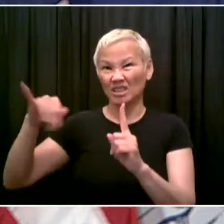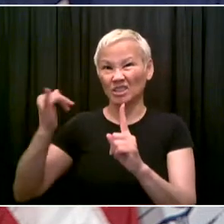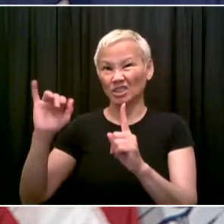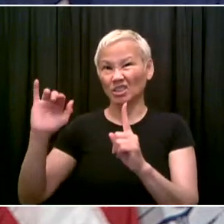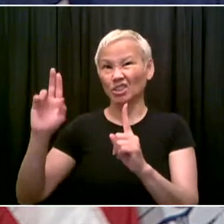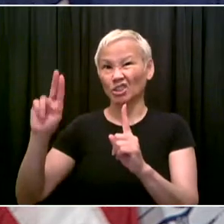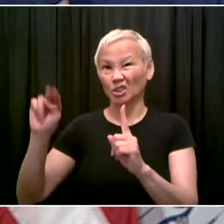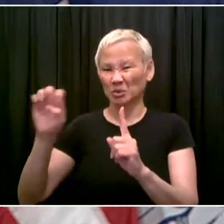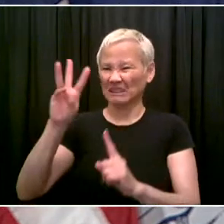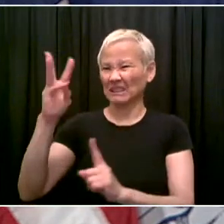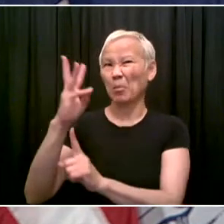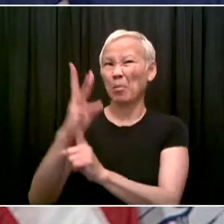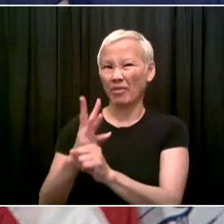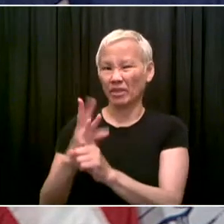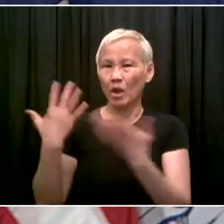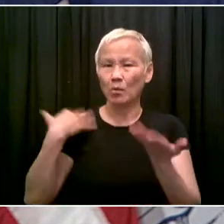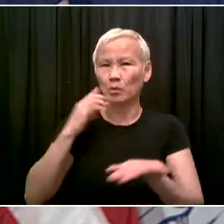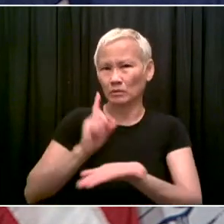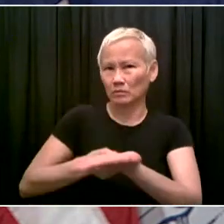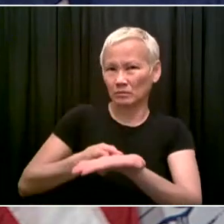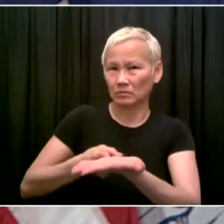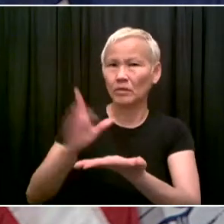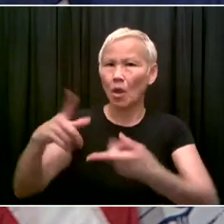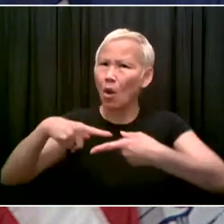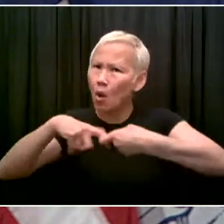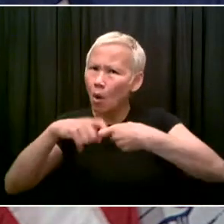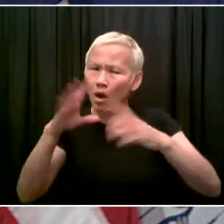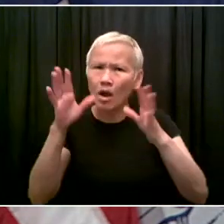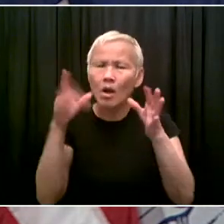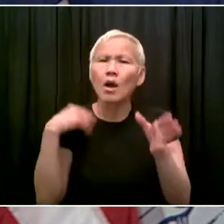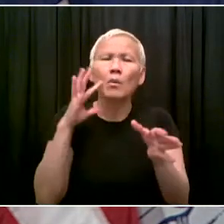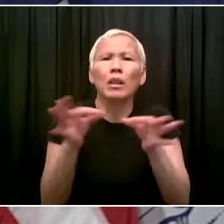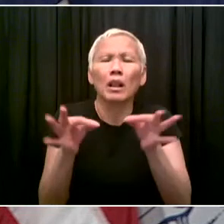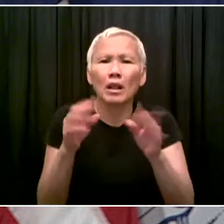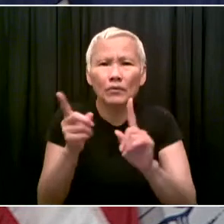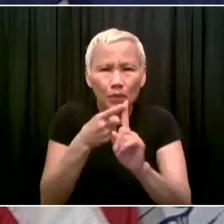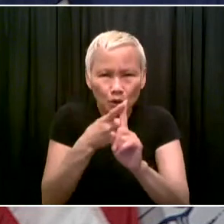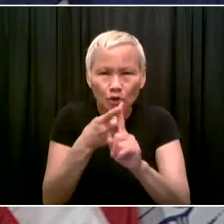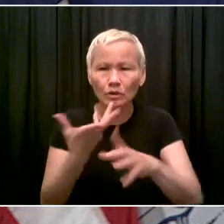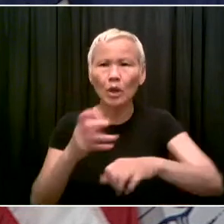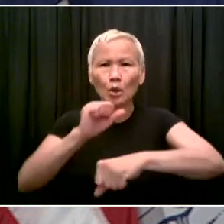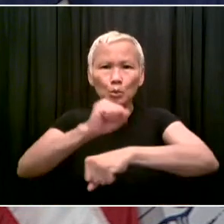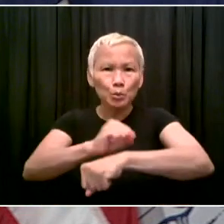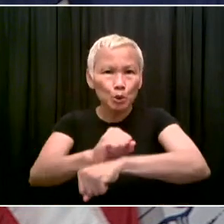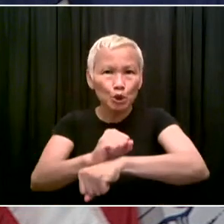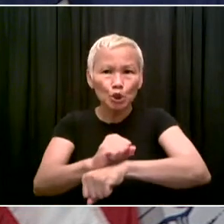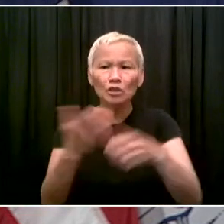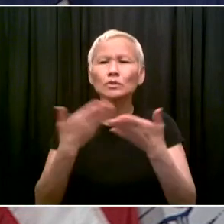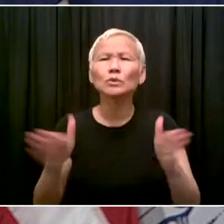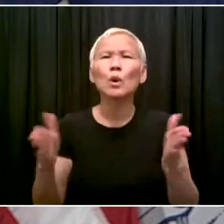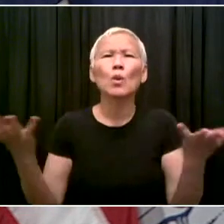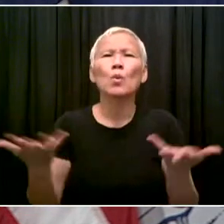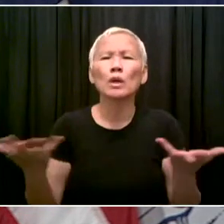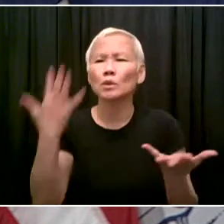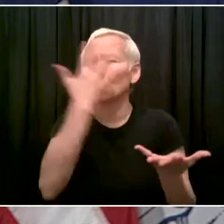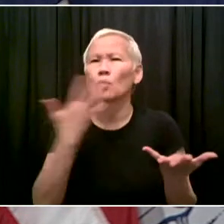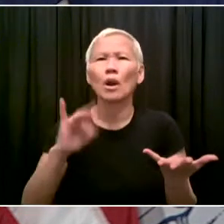STOCK FIRST